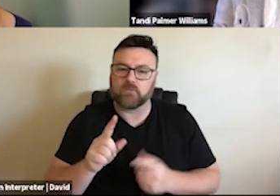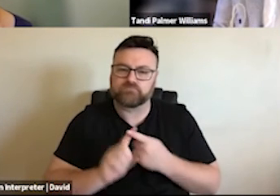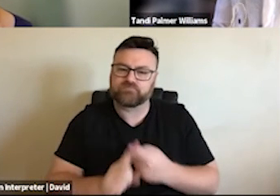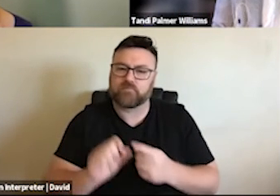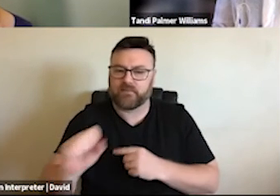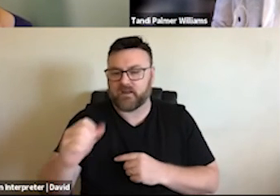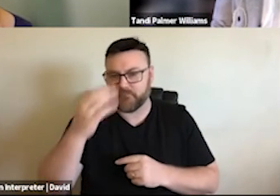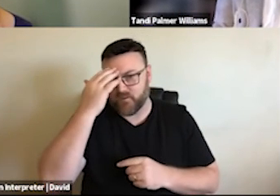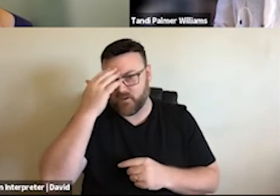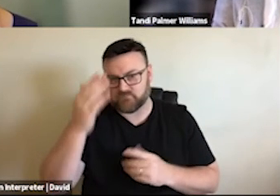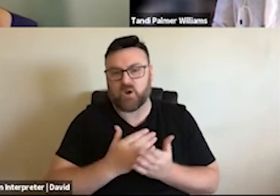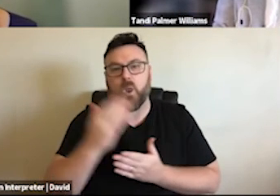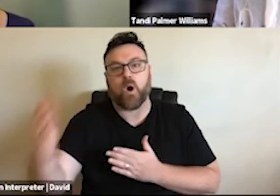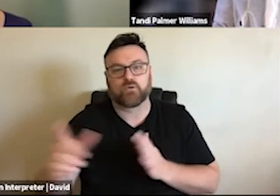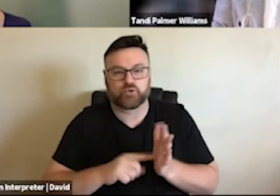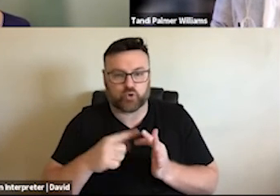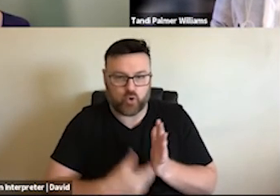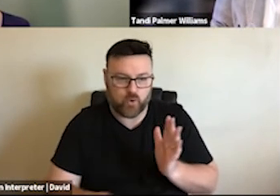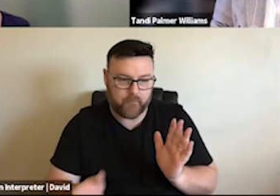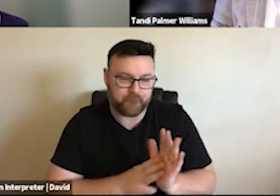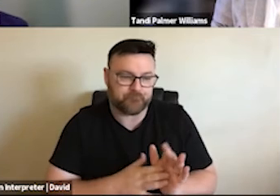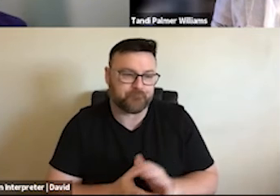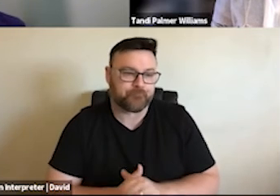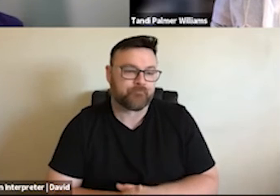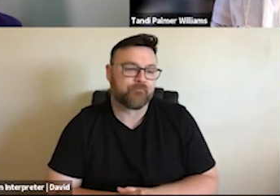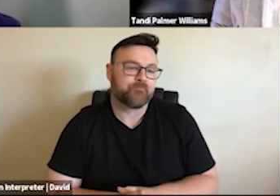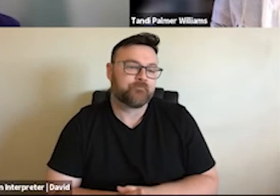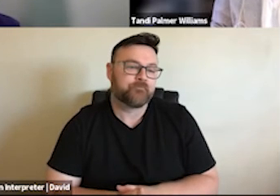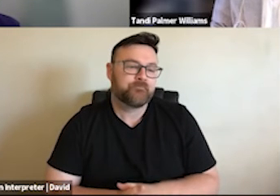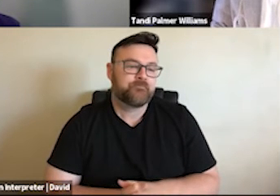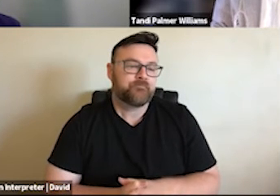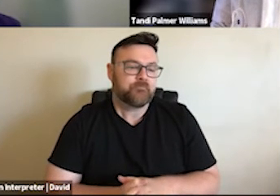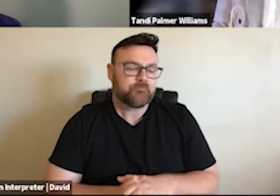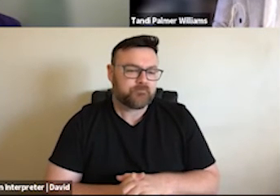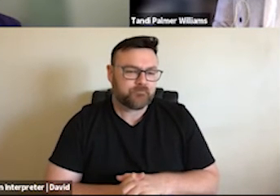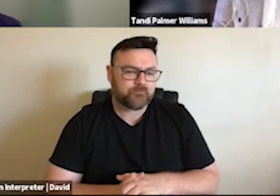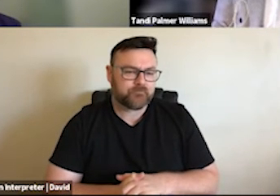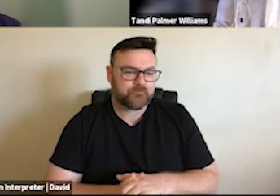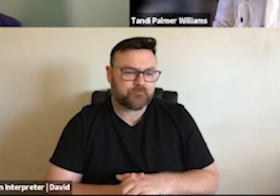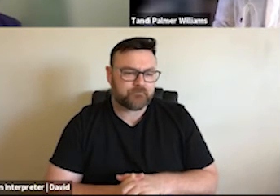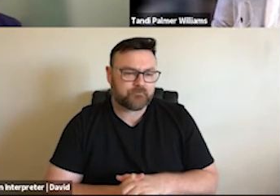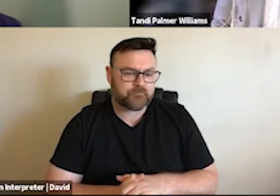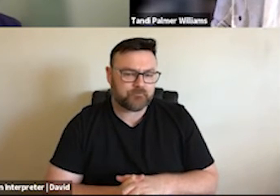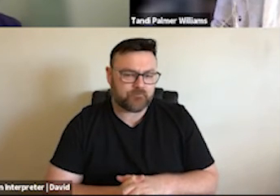In terms of social viewing, what we see is among those who recently went online to have